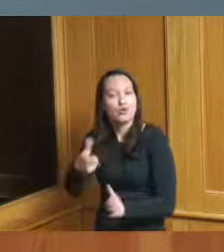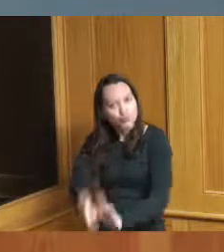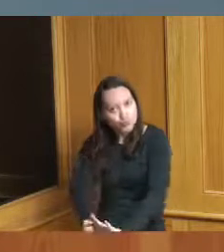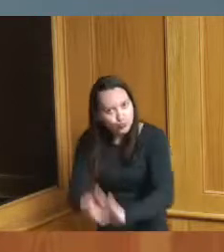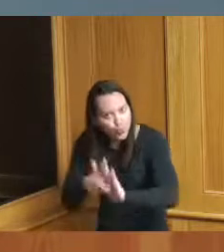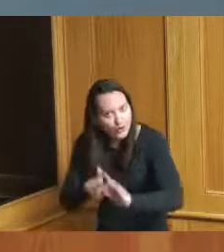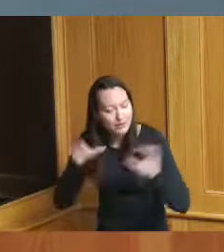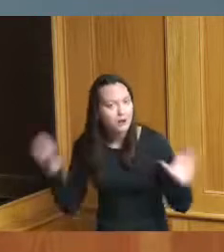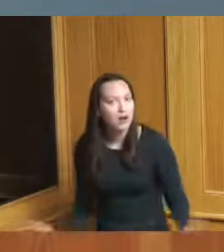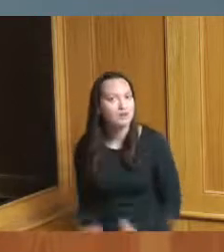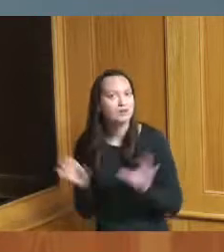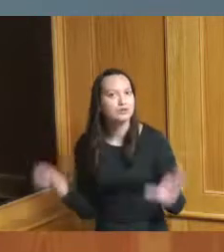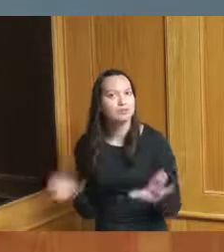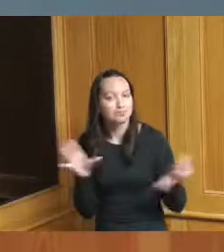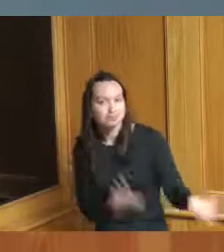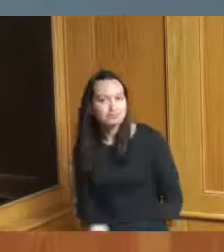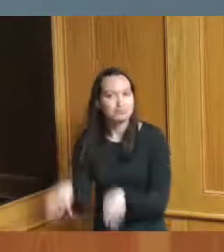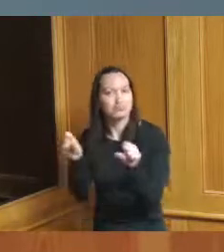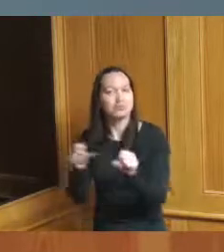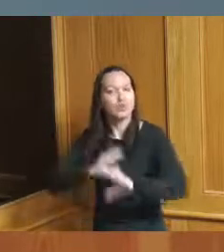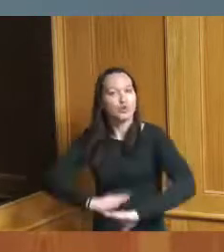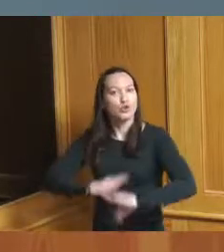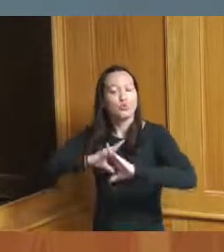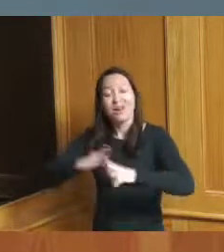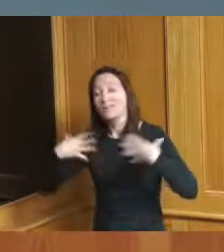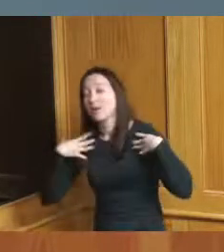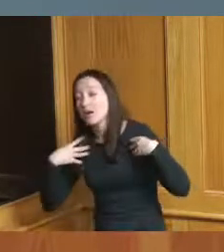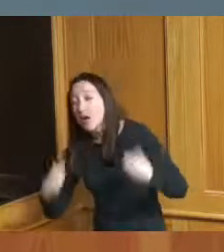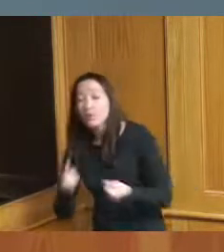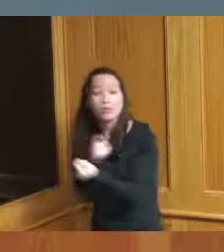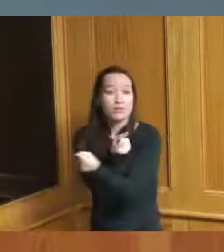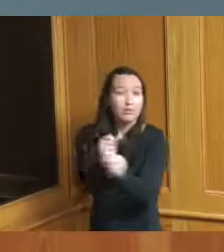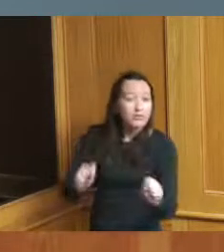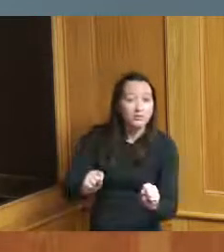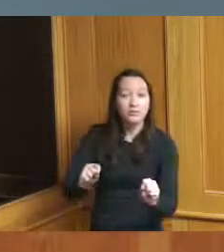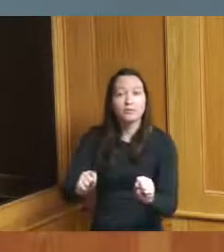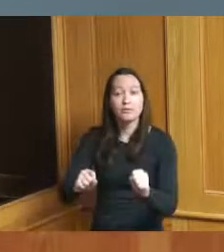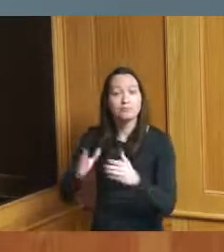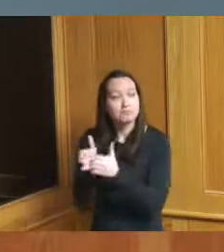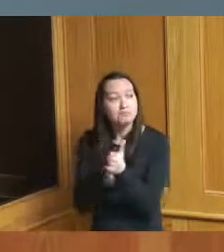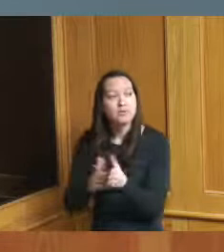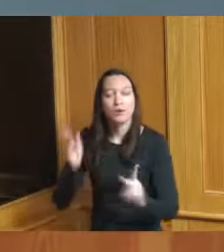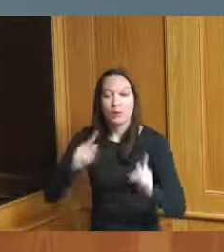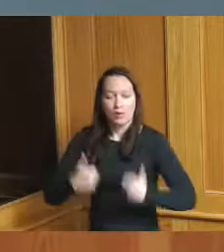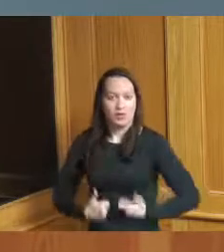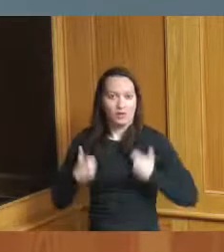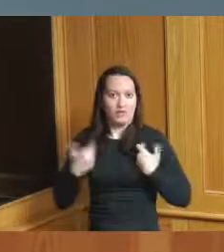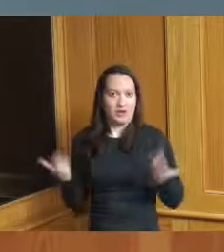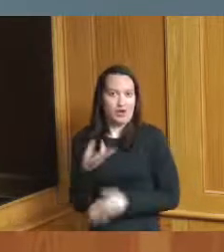actions to be taken to protect the health safety and welfare of the residents of Hamilton County